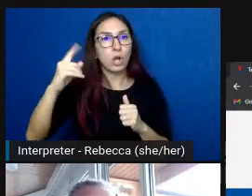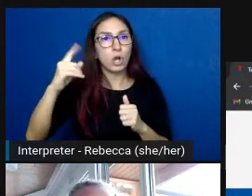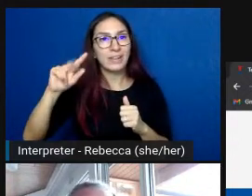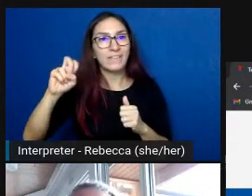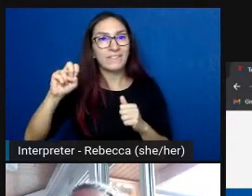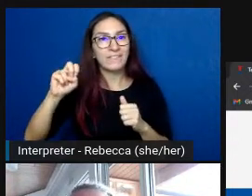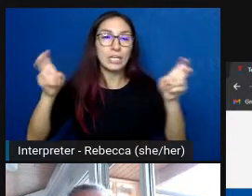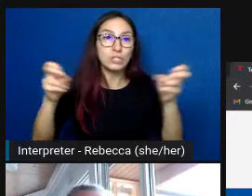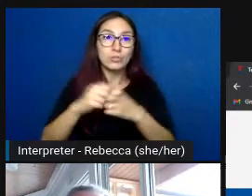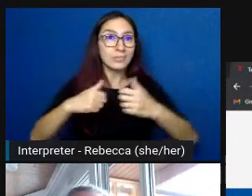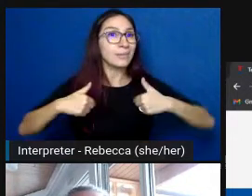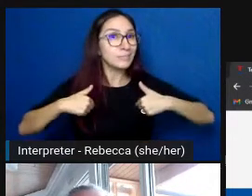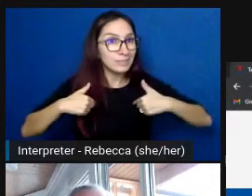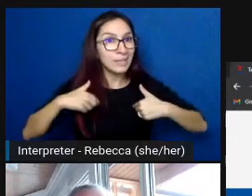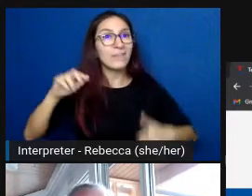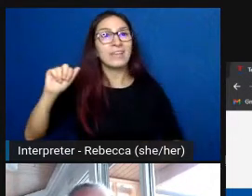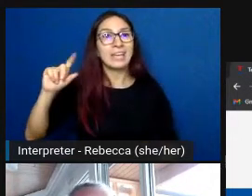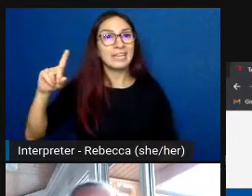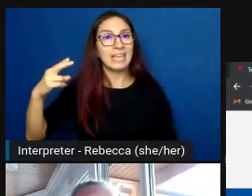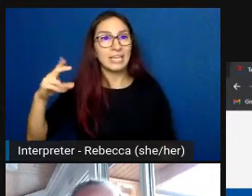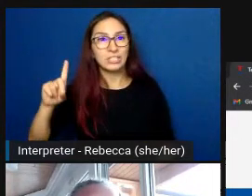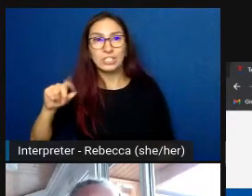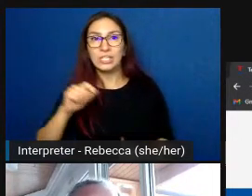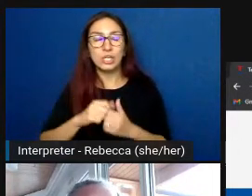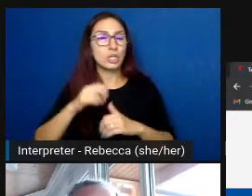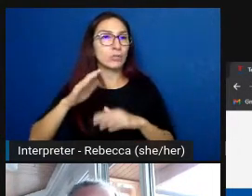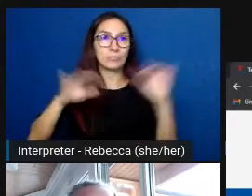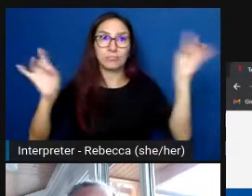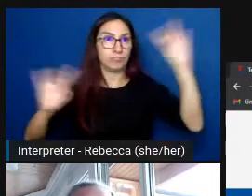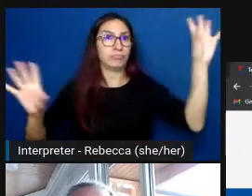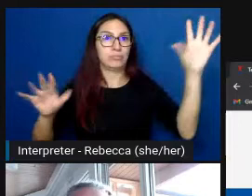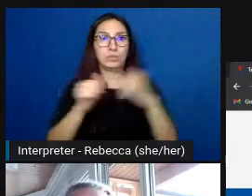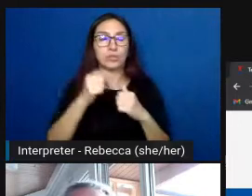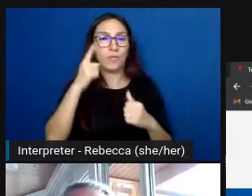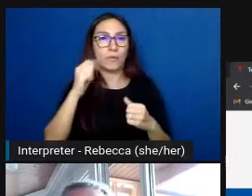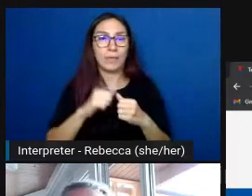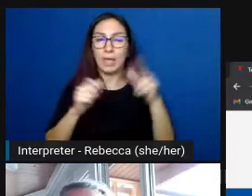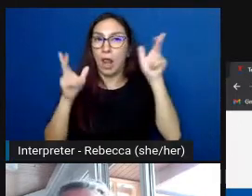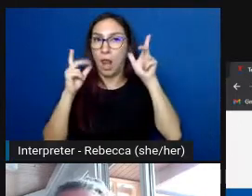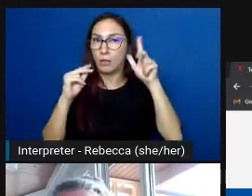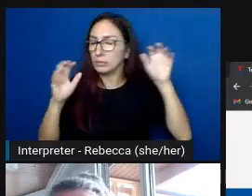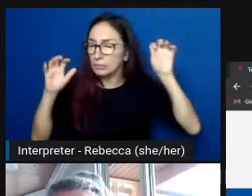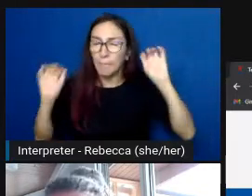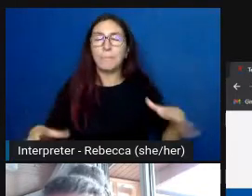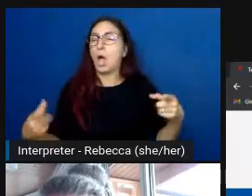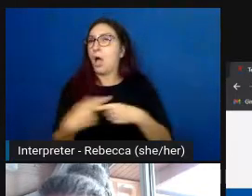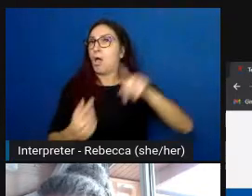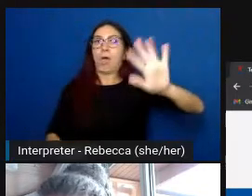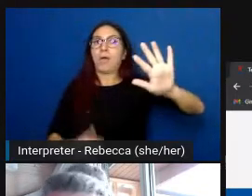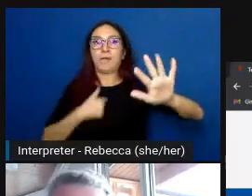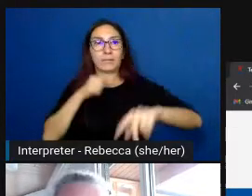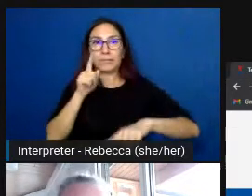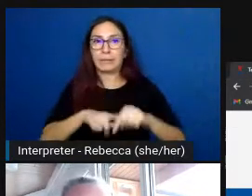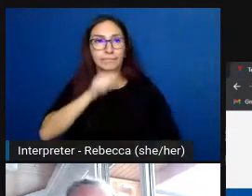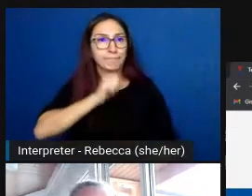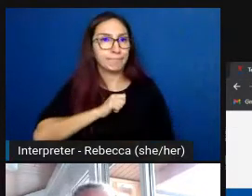This would make me jump out of my skin. Now, to a possible solution.